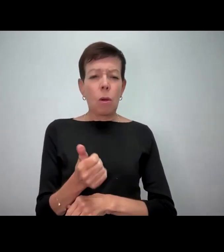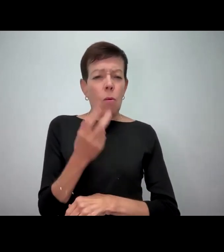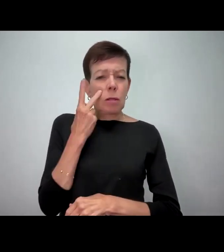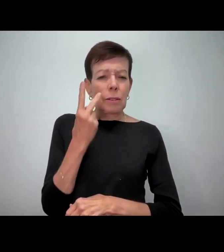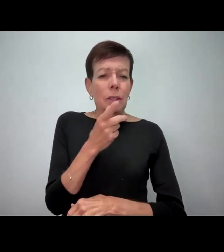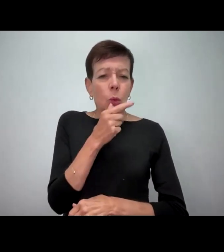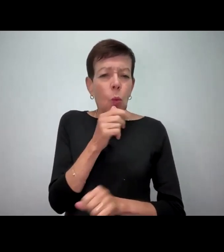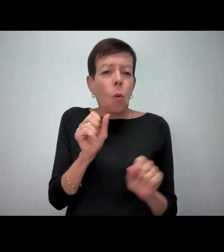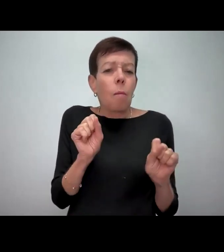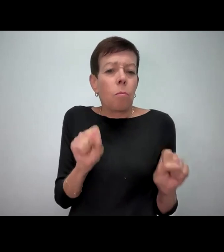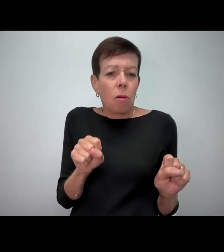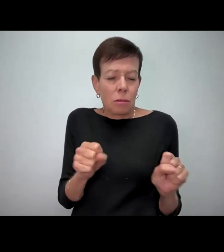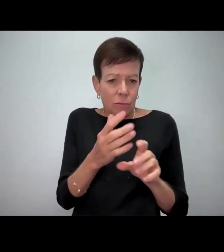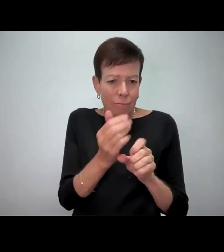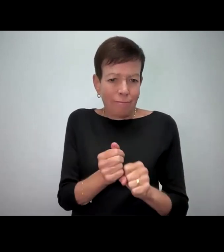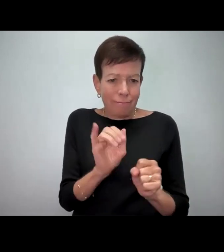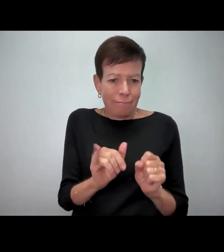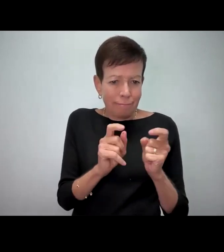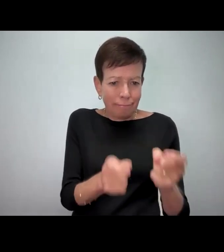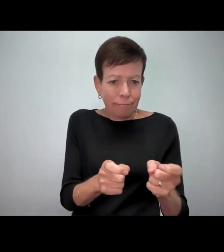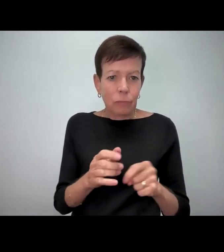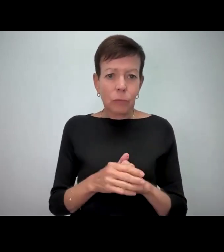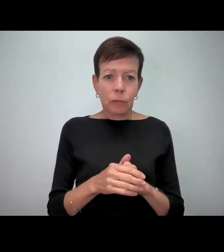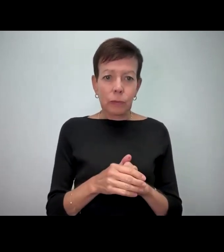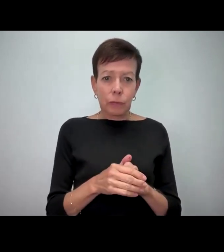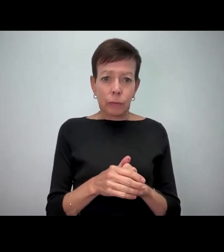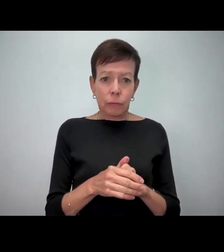we want to know that the grant that you're applying for is really in line with your